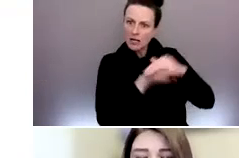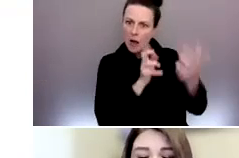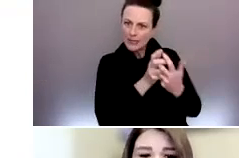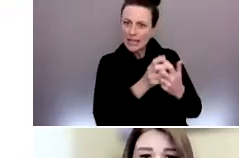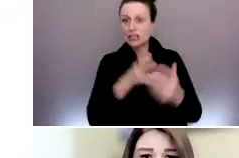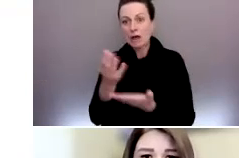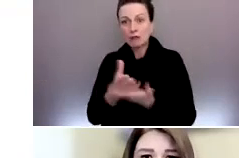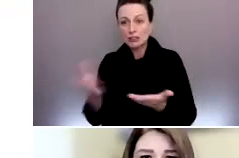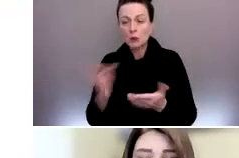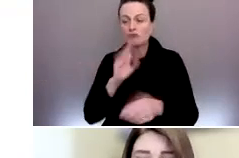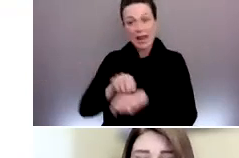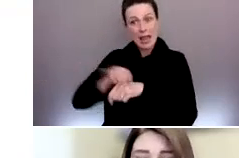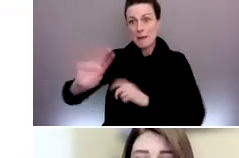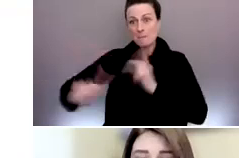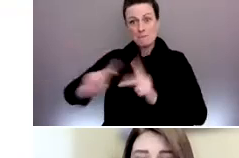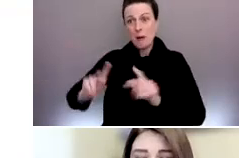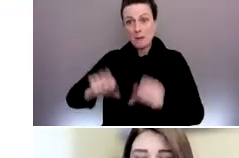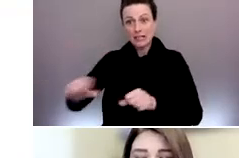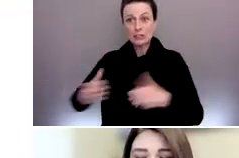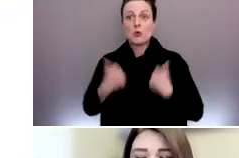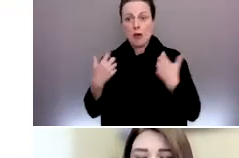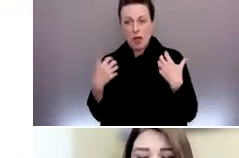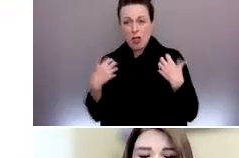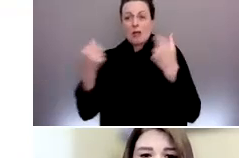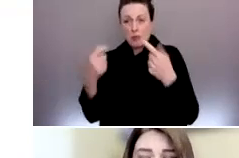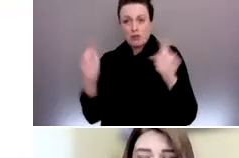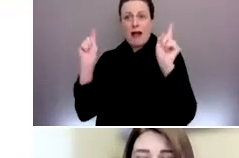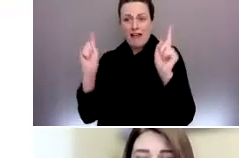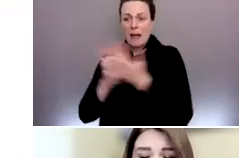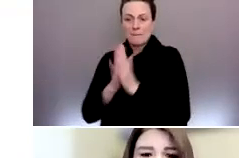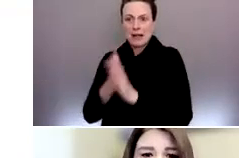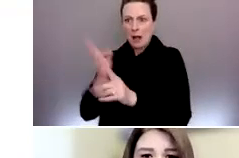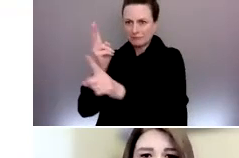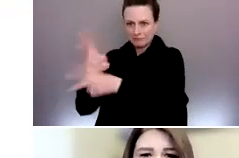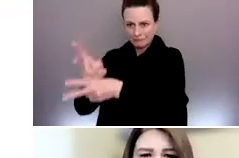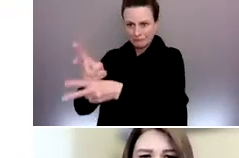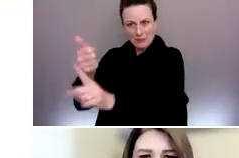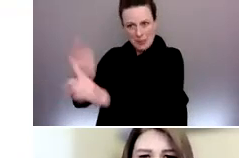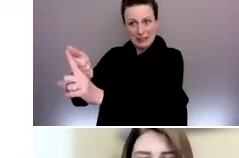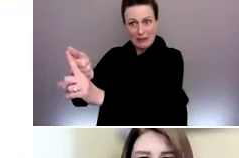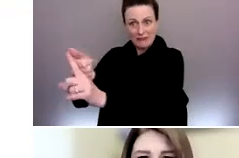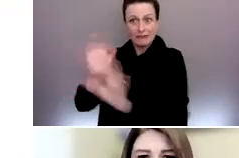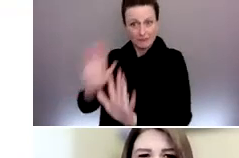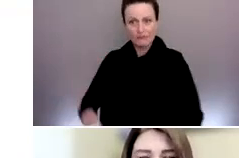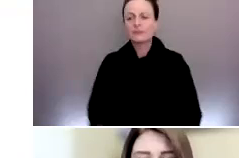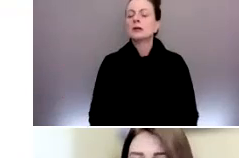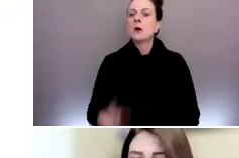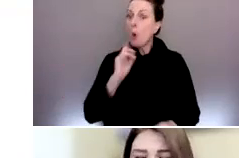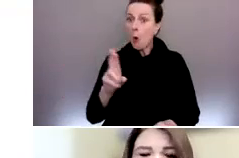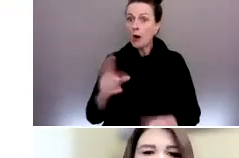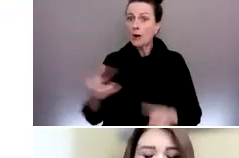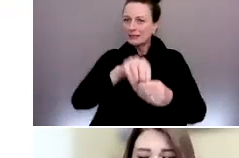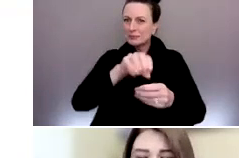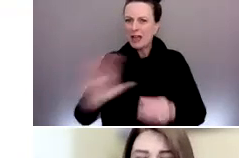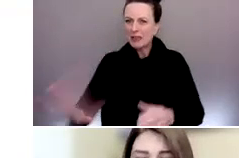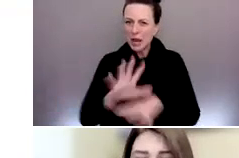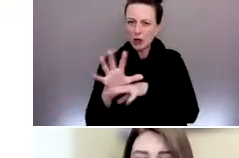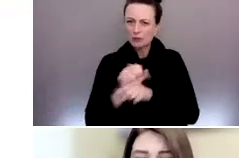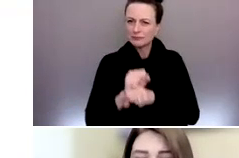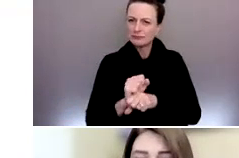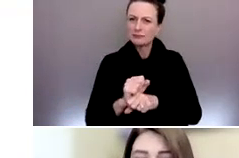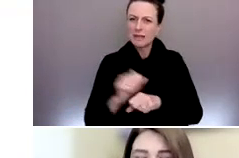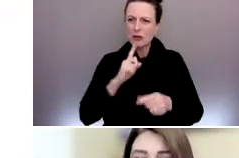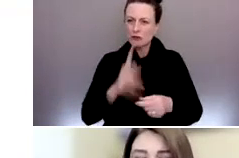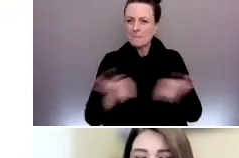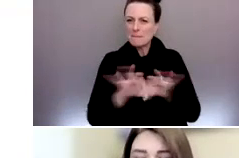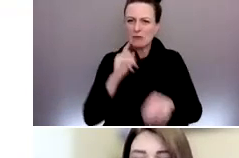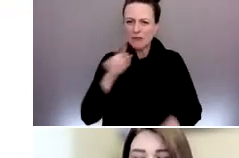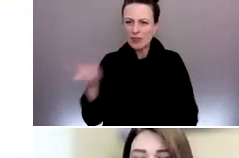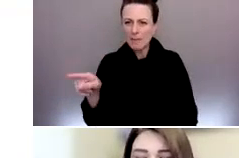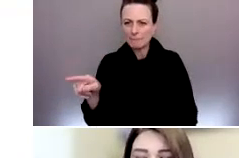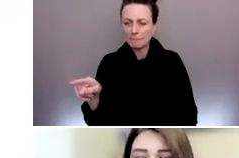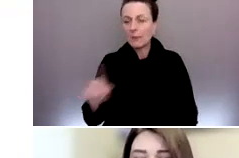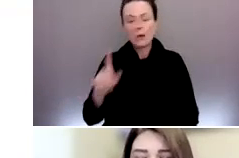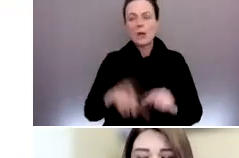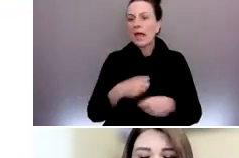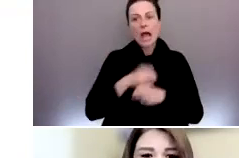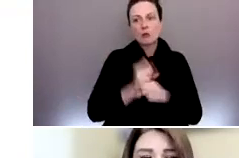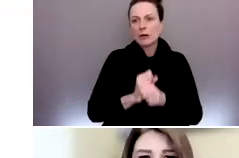ability -- ability to be sufficient and... We cannot continue to reinforce the barriers in